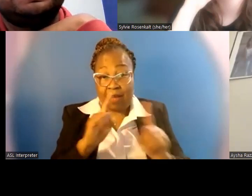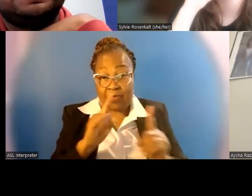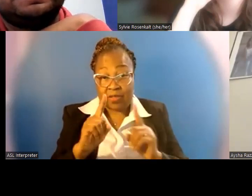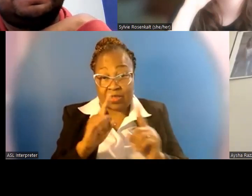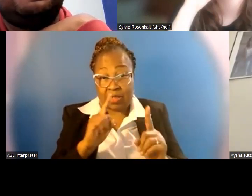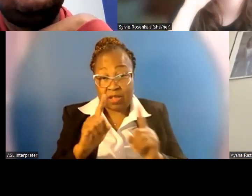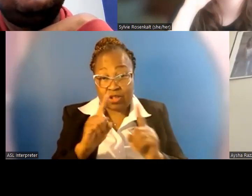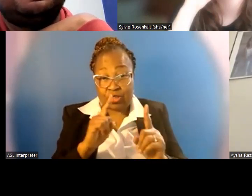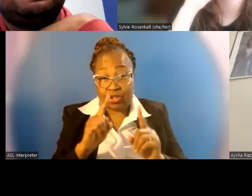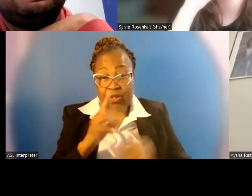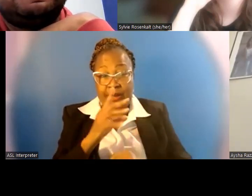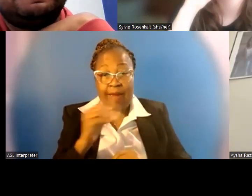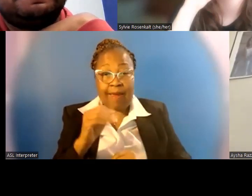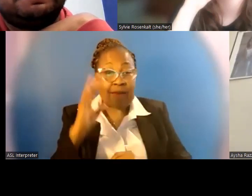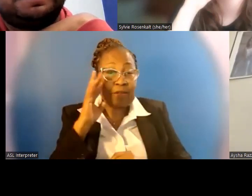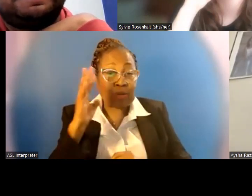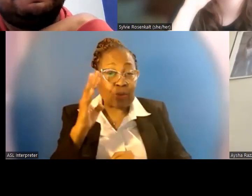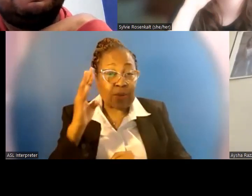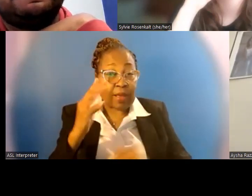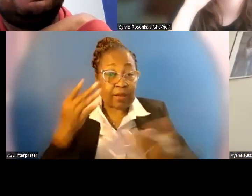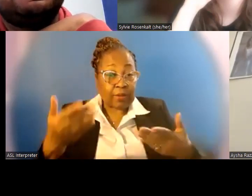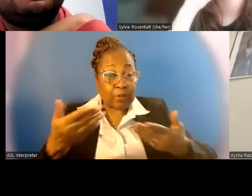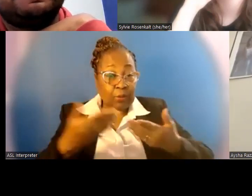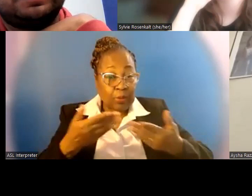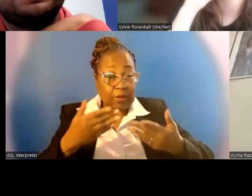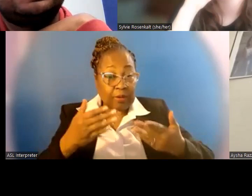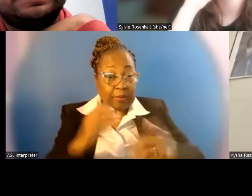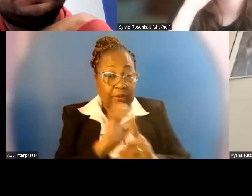and creating a welcoming environment to ask